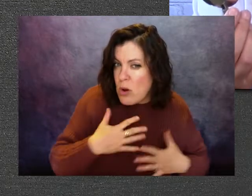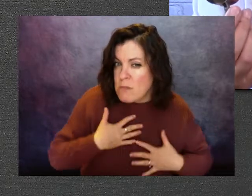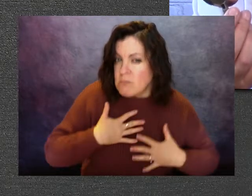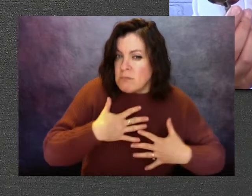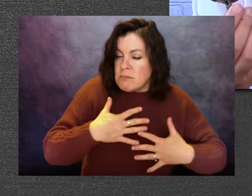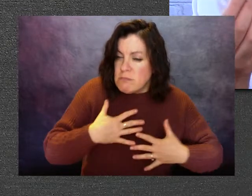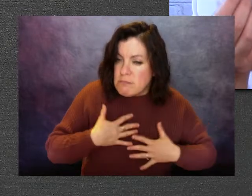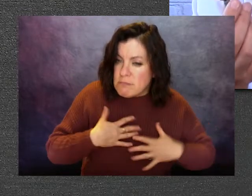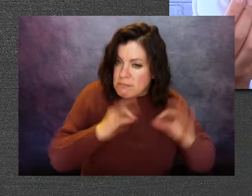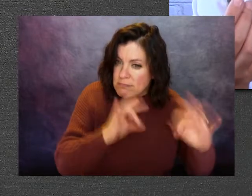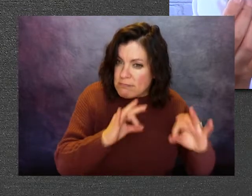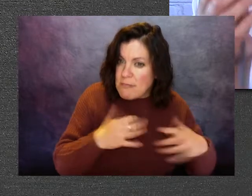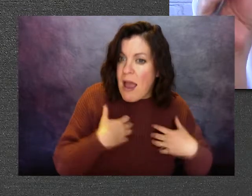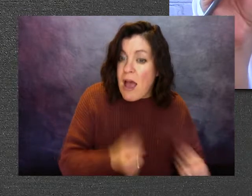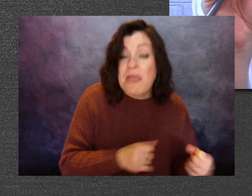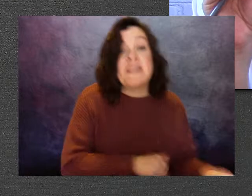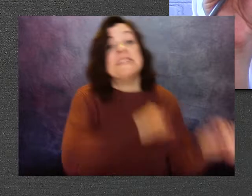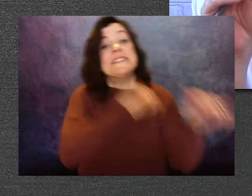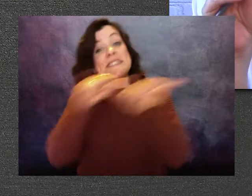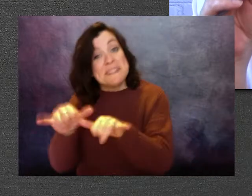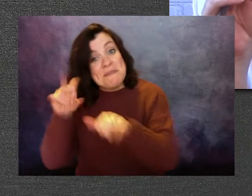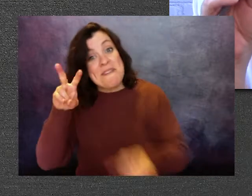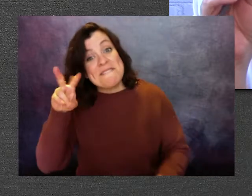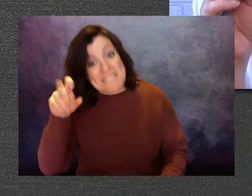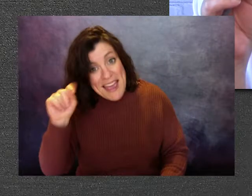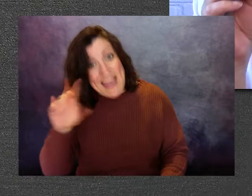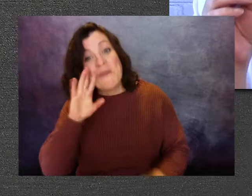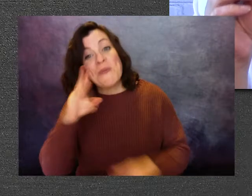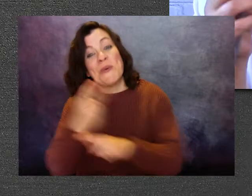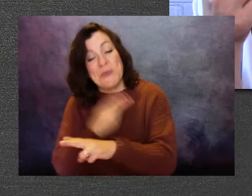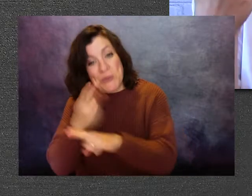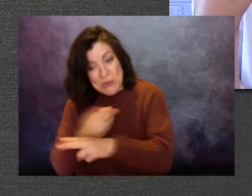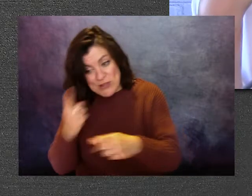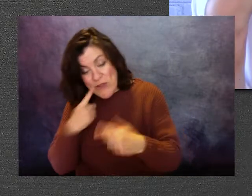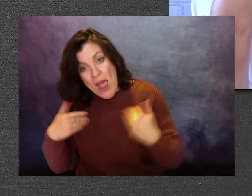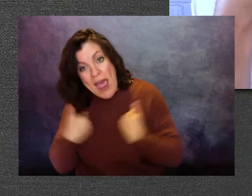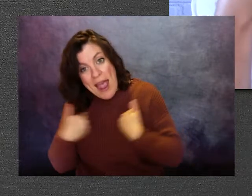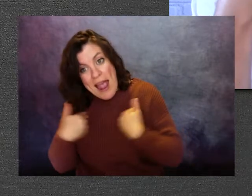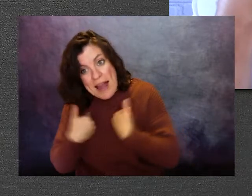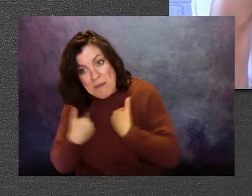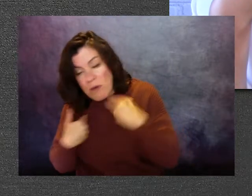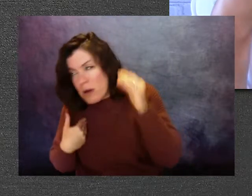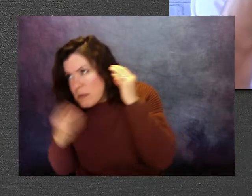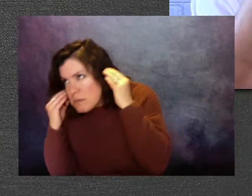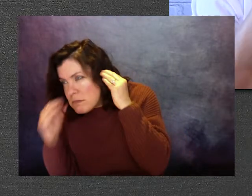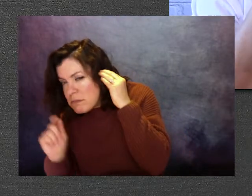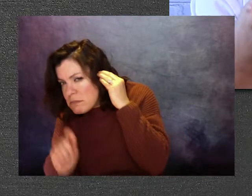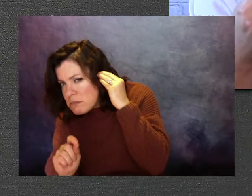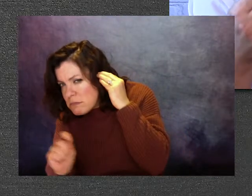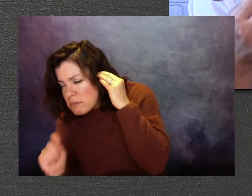just like a doctor, your doctor, will use a stethoscope to check how you're breathing.